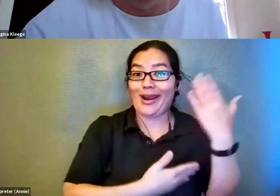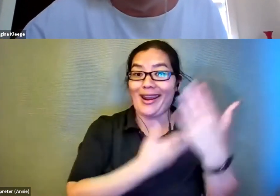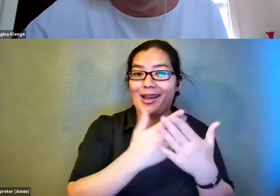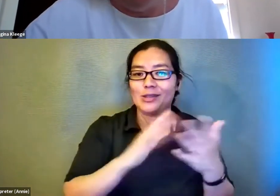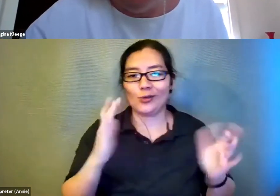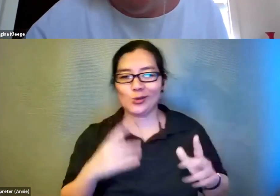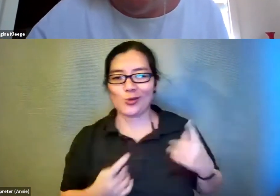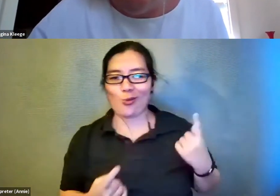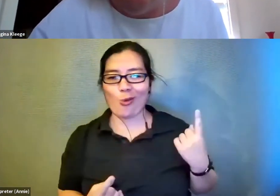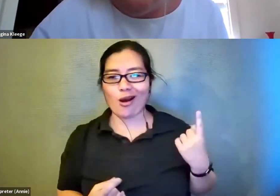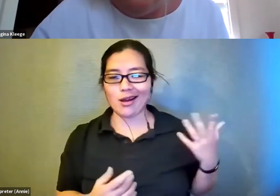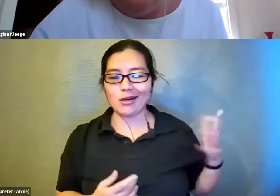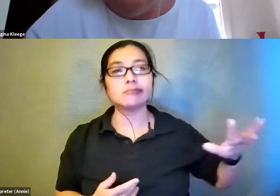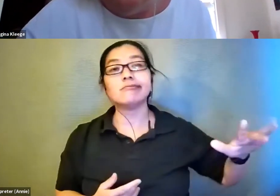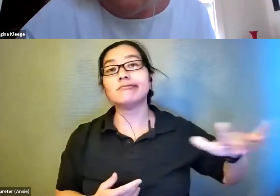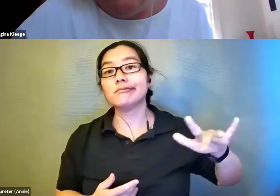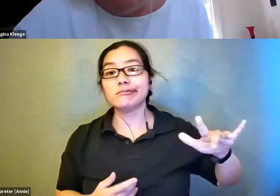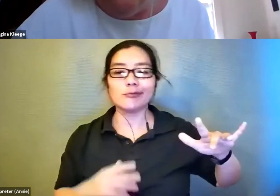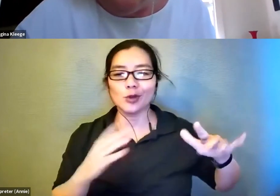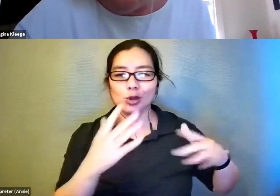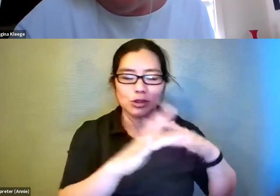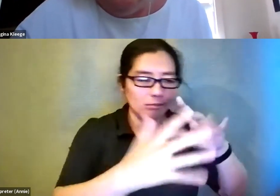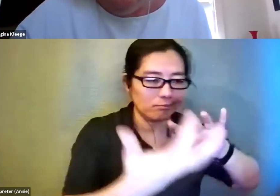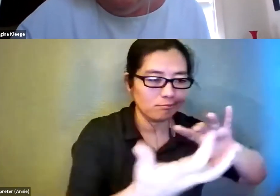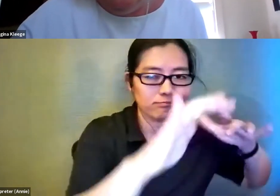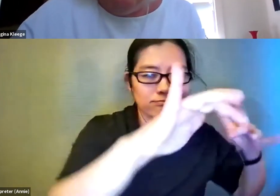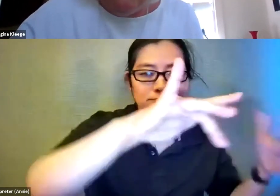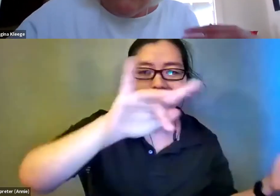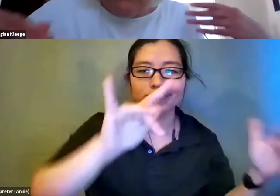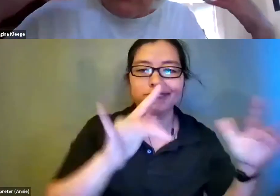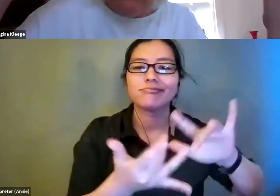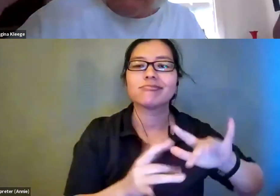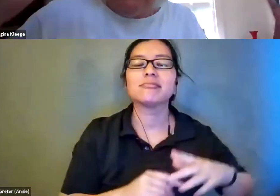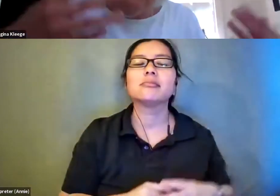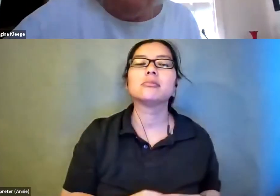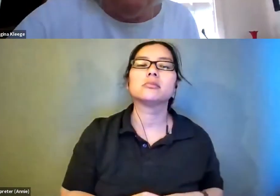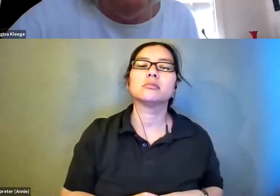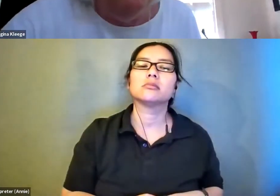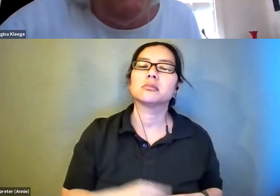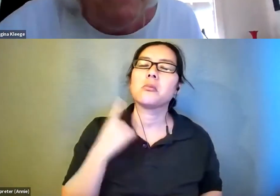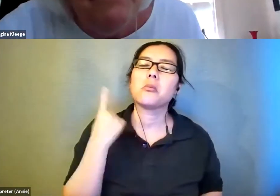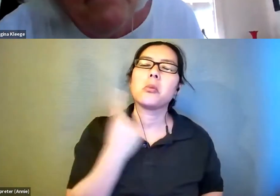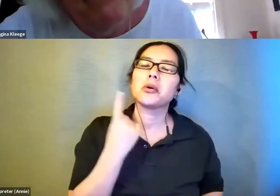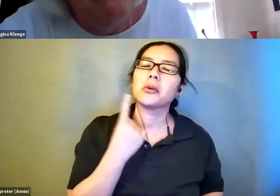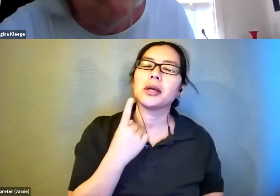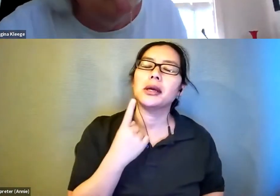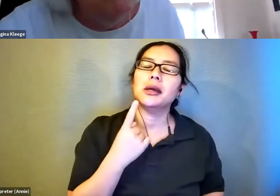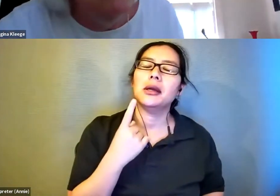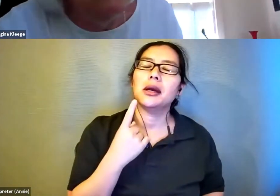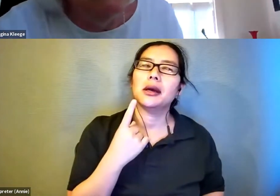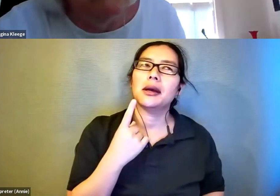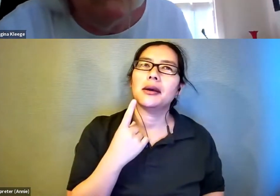Rather than touching with one hand. I wonder if you could sort of, you know,